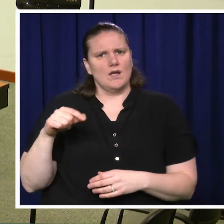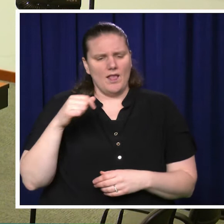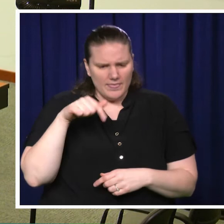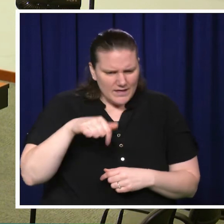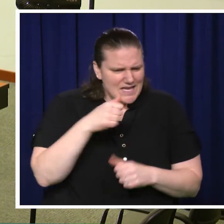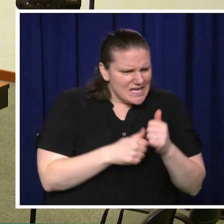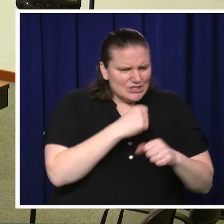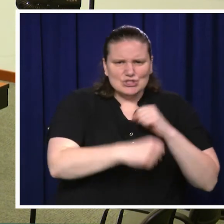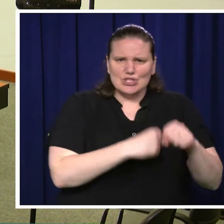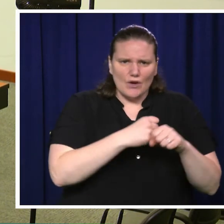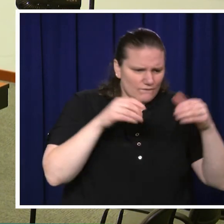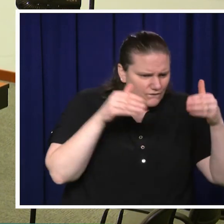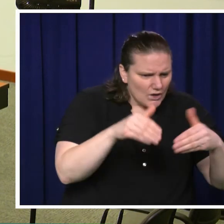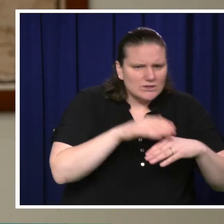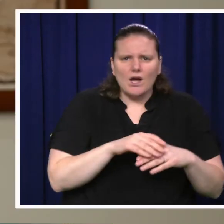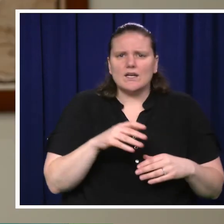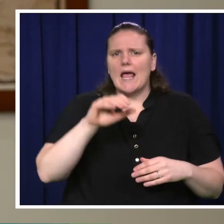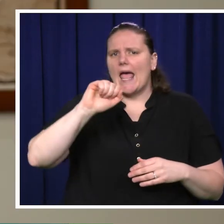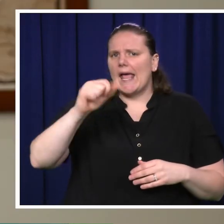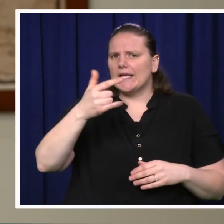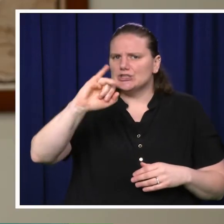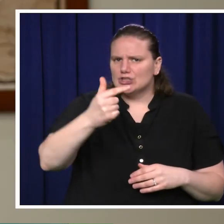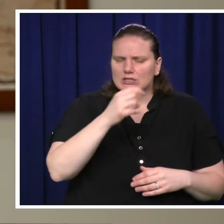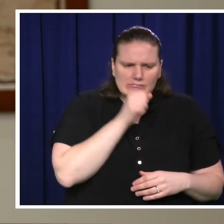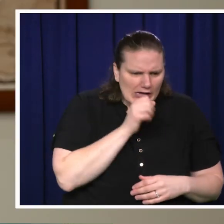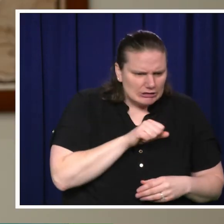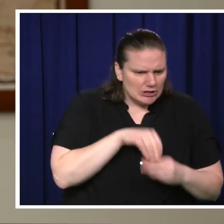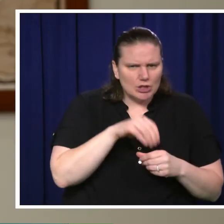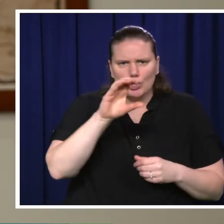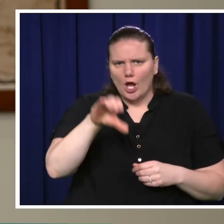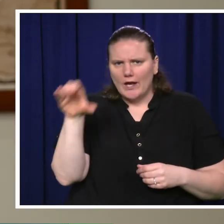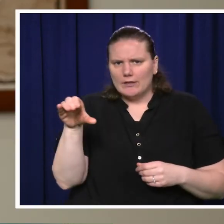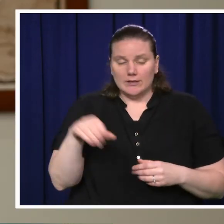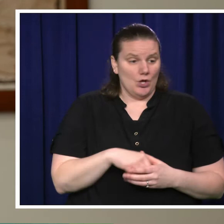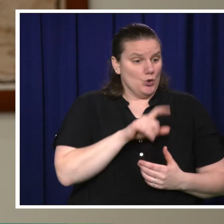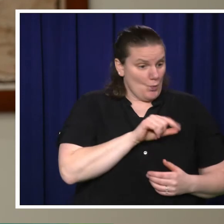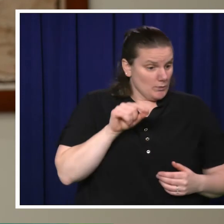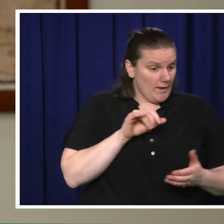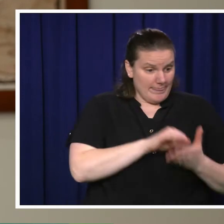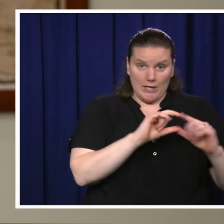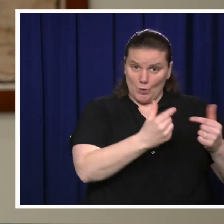This group each year focuses its attention on a subject relating to aging in Clark County. In 2020,